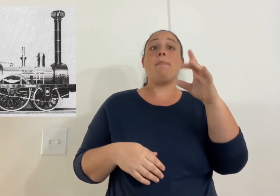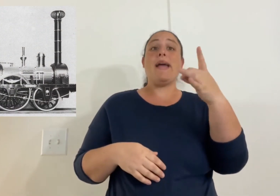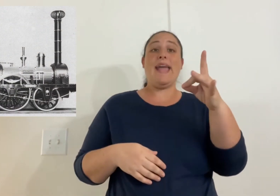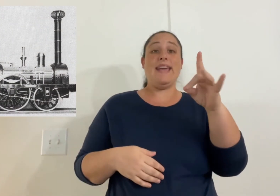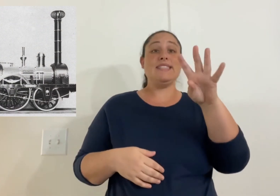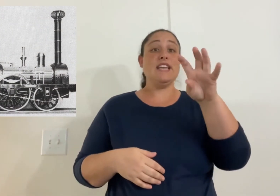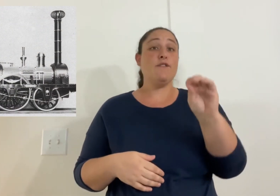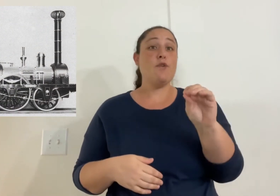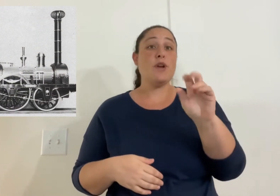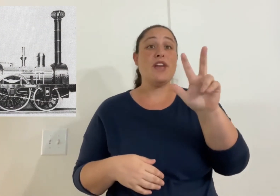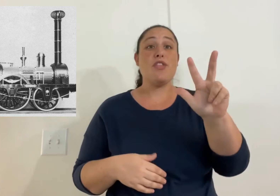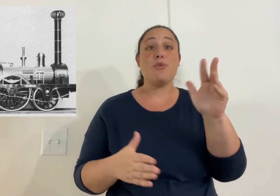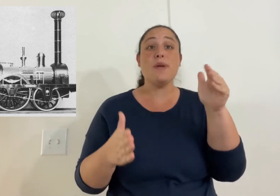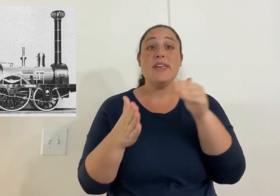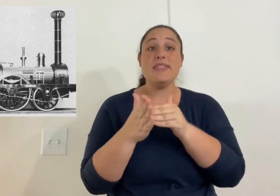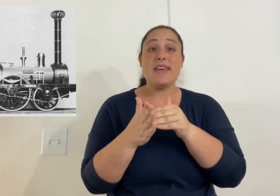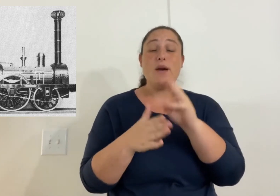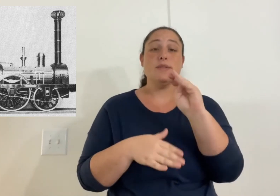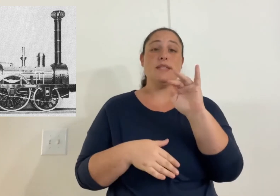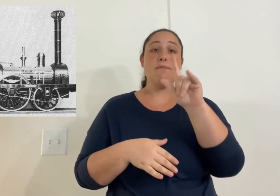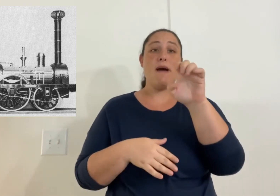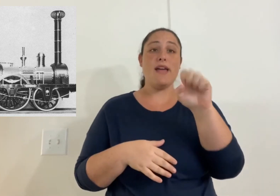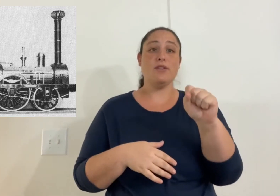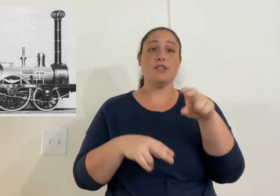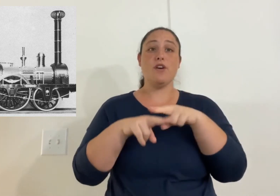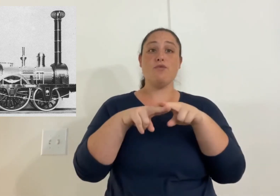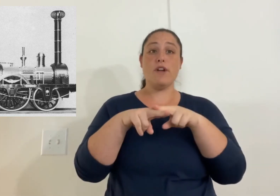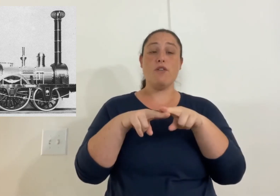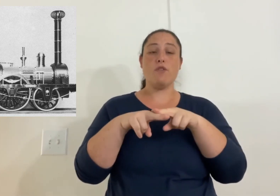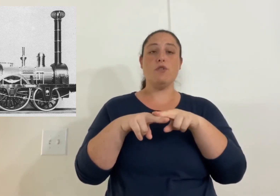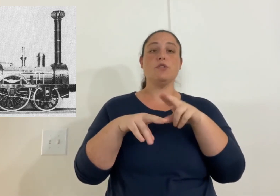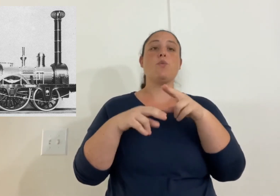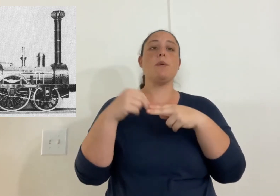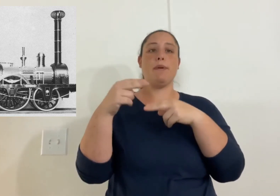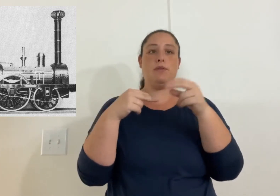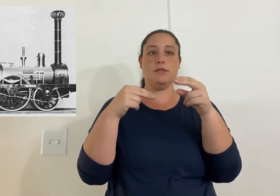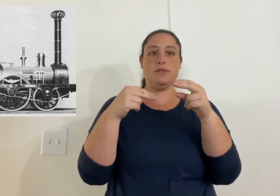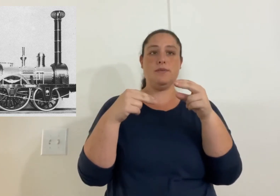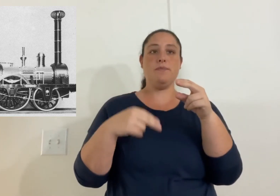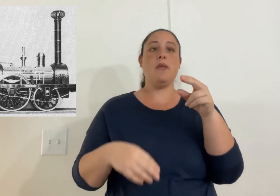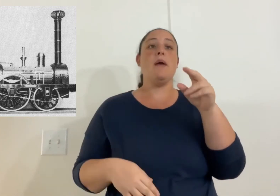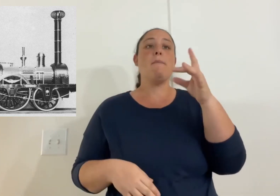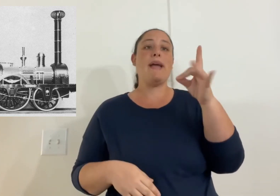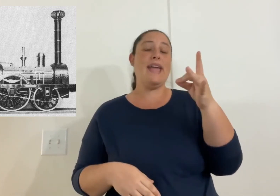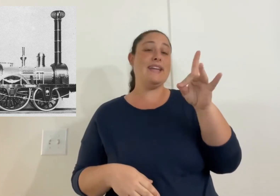By 1840, 3,000 miles of railroads were built.